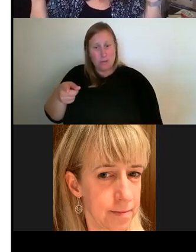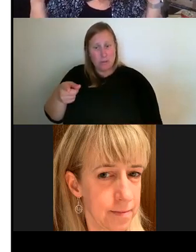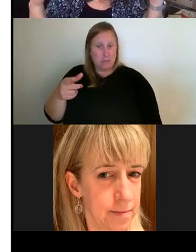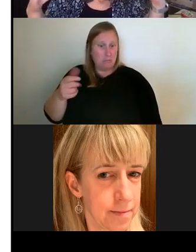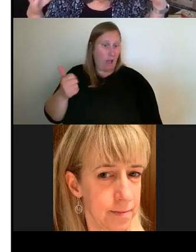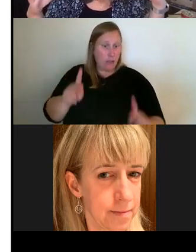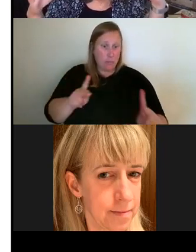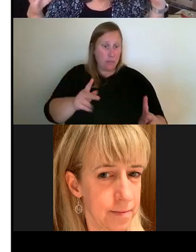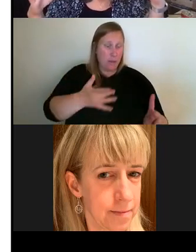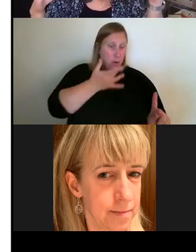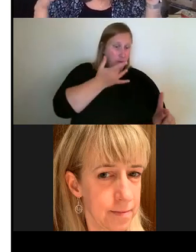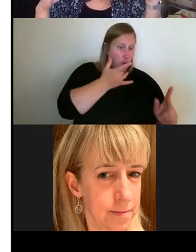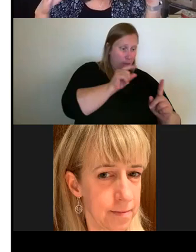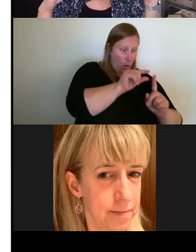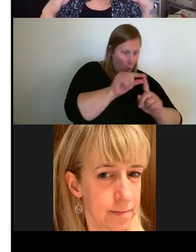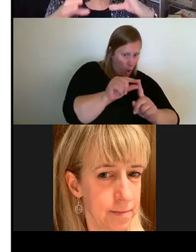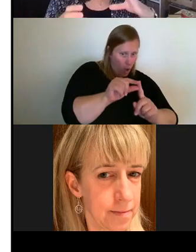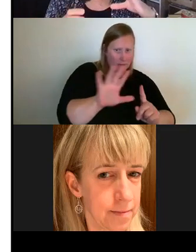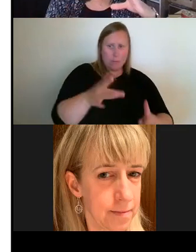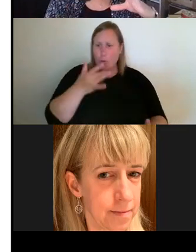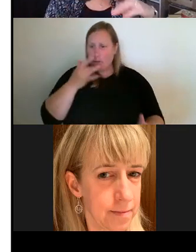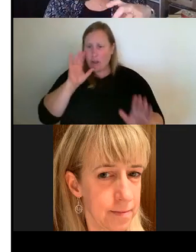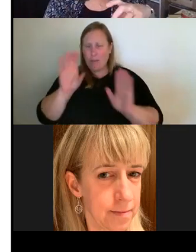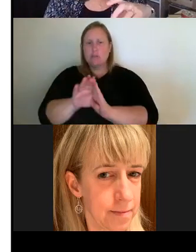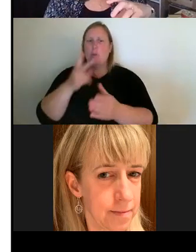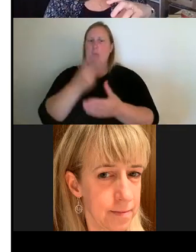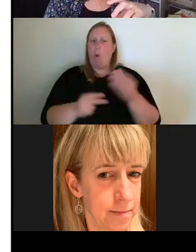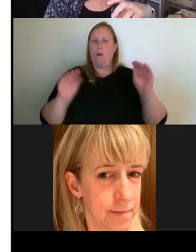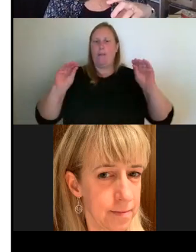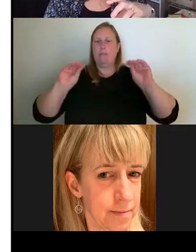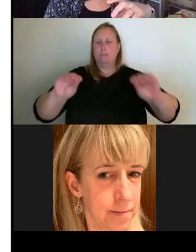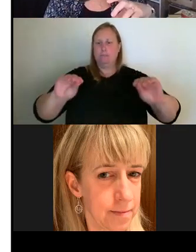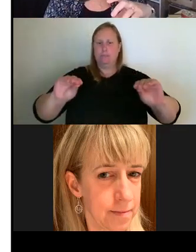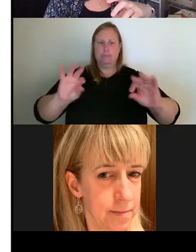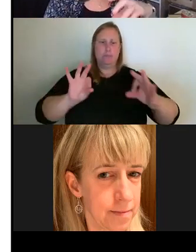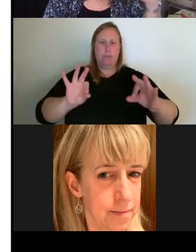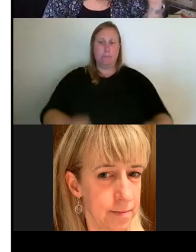So, putting both there is ideal, when possible.